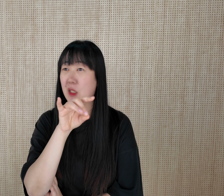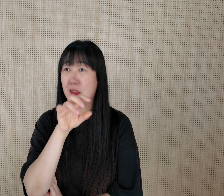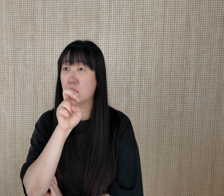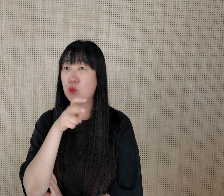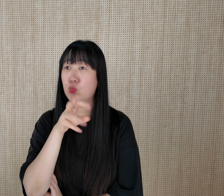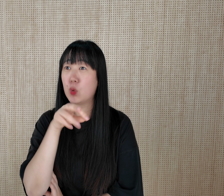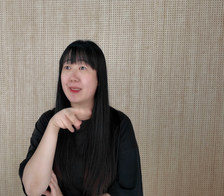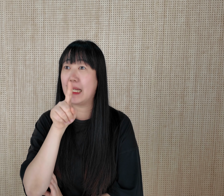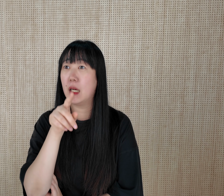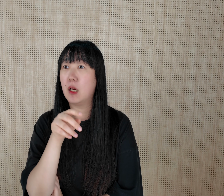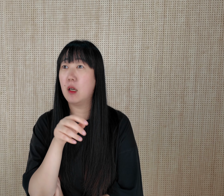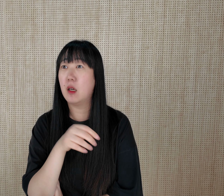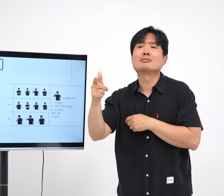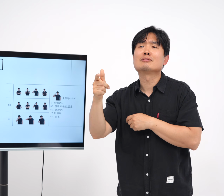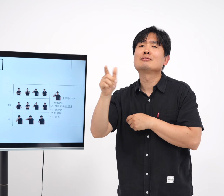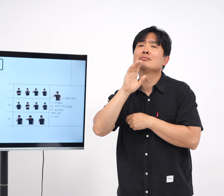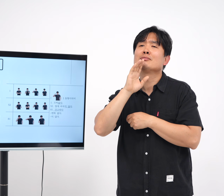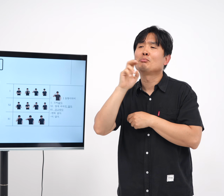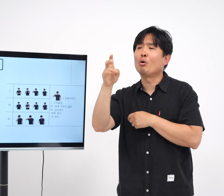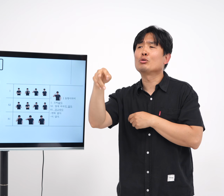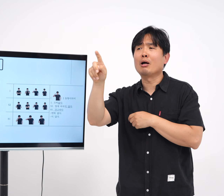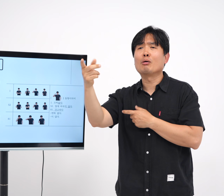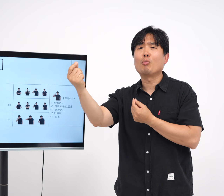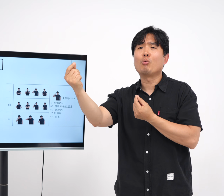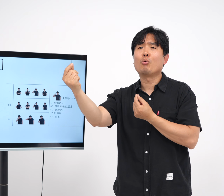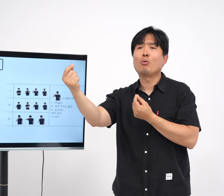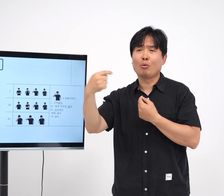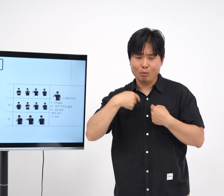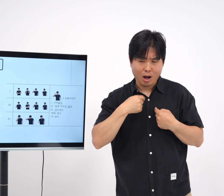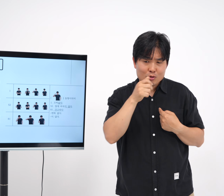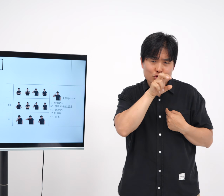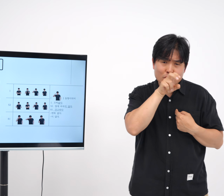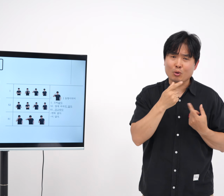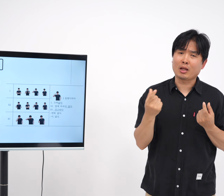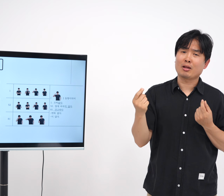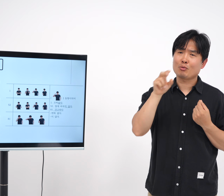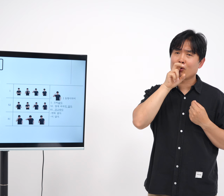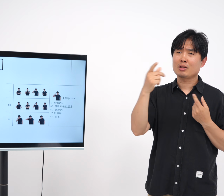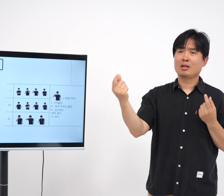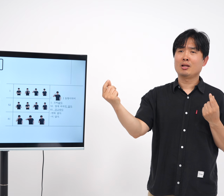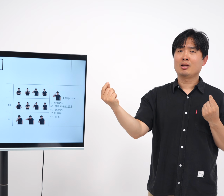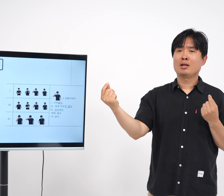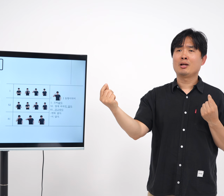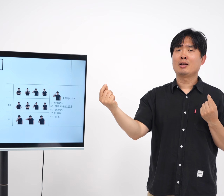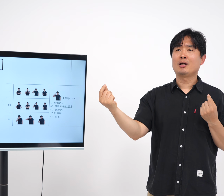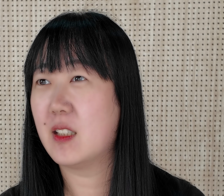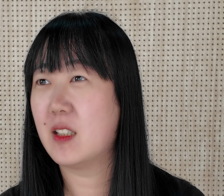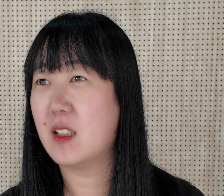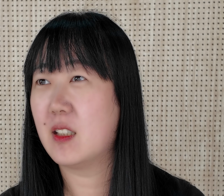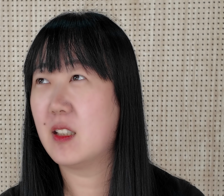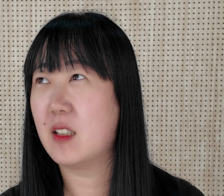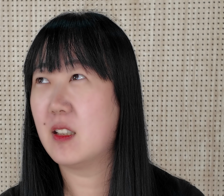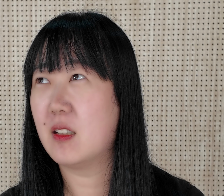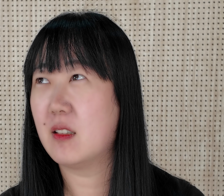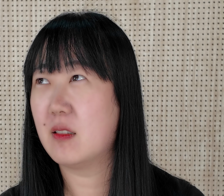No? Is it a noun? It is true that fox is a noun, and mouse is also a noun. O! H!